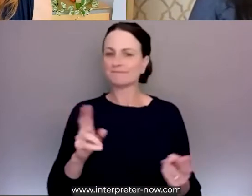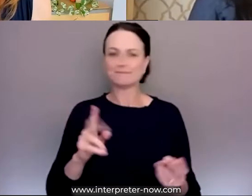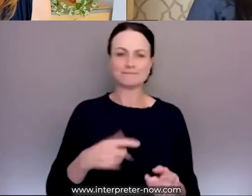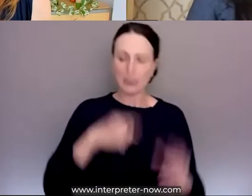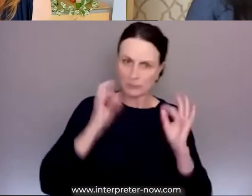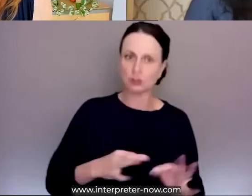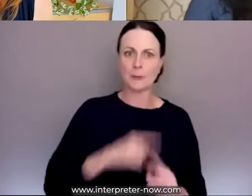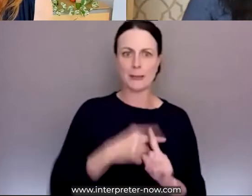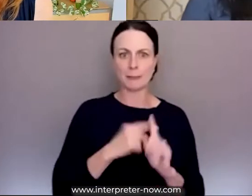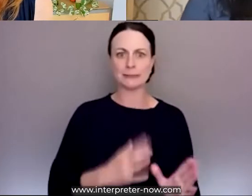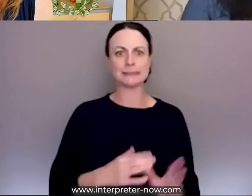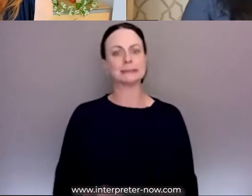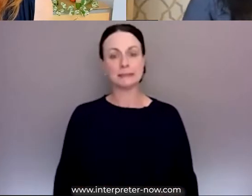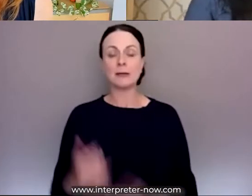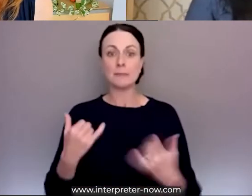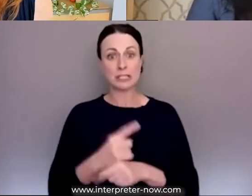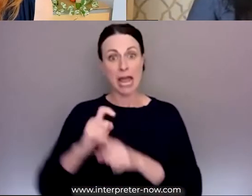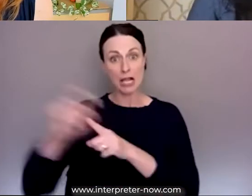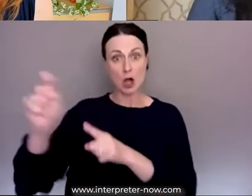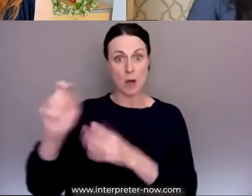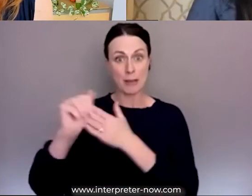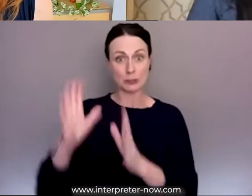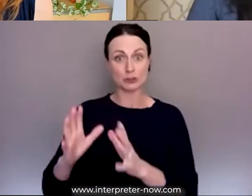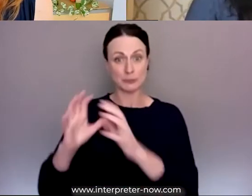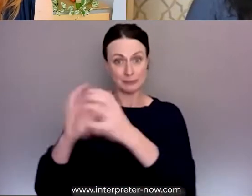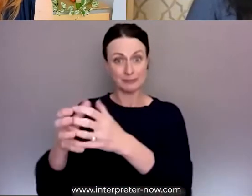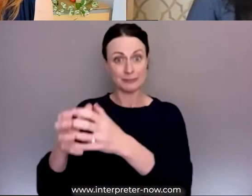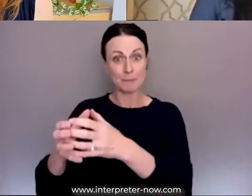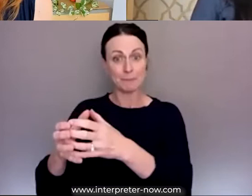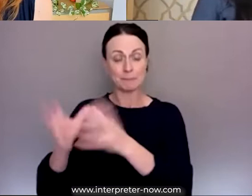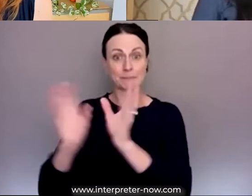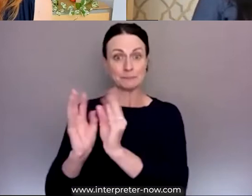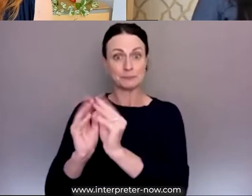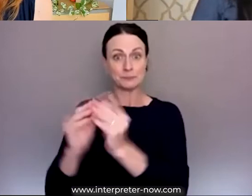But today, I called my leadership team on a call as we tried to figure out what should